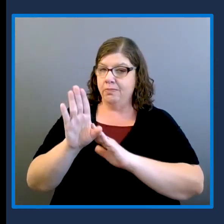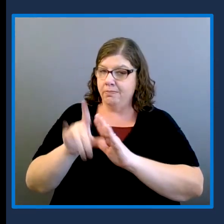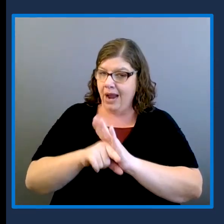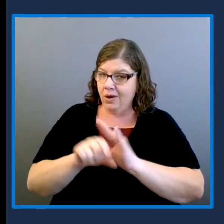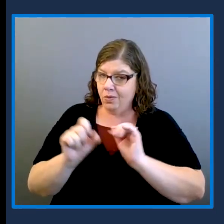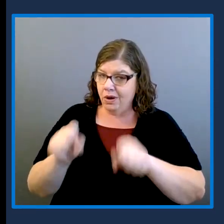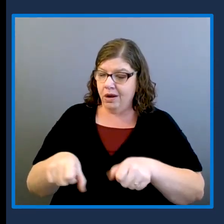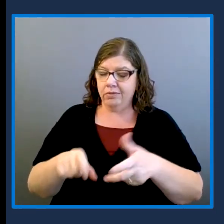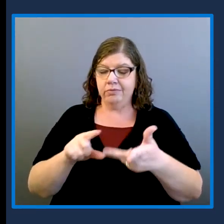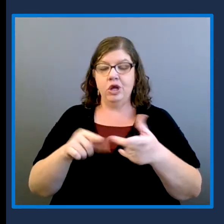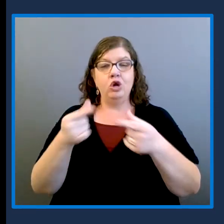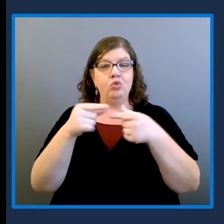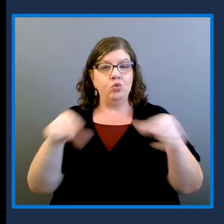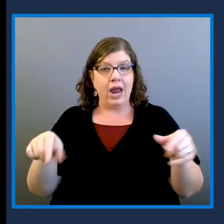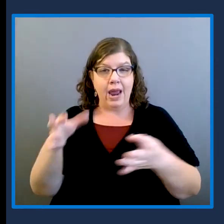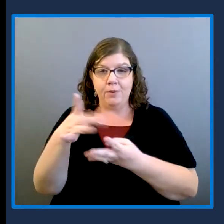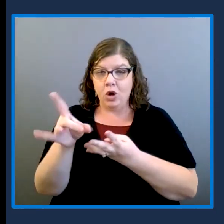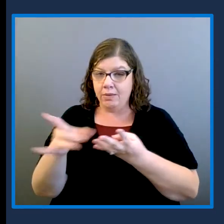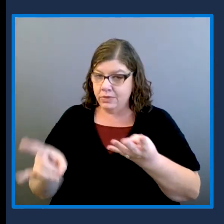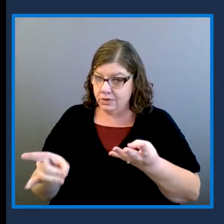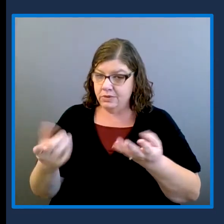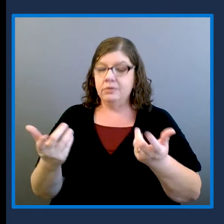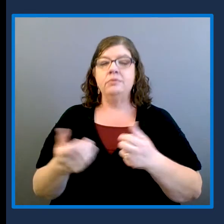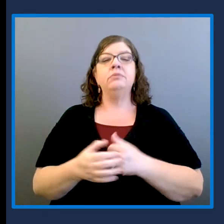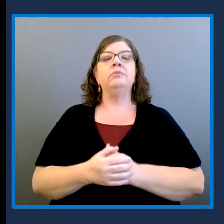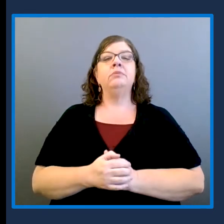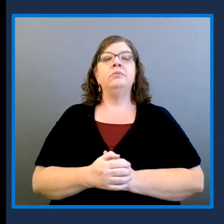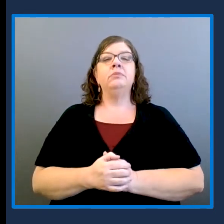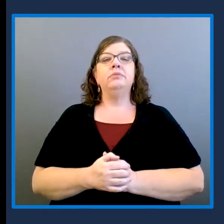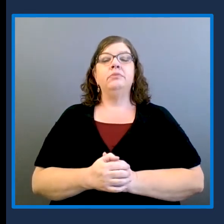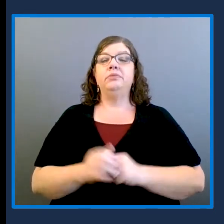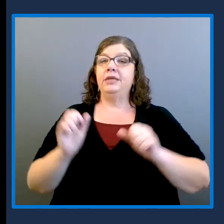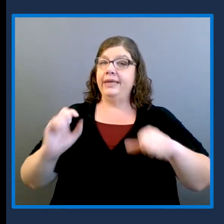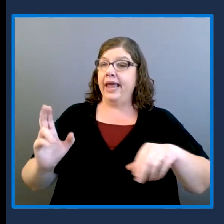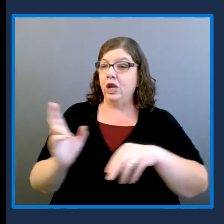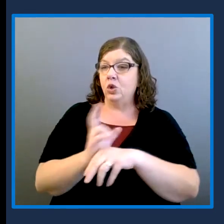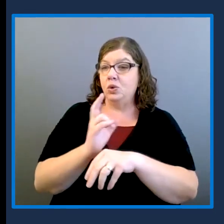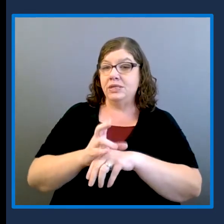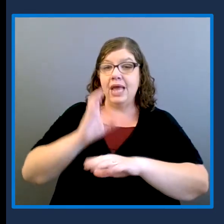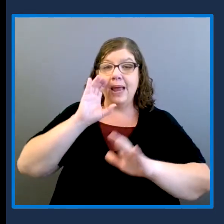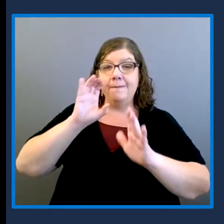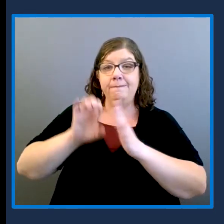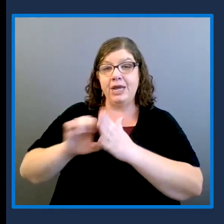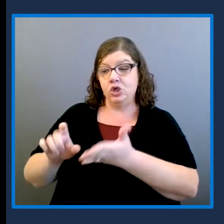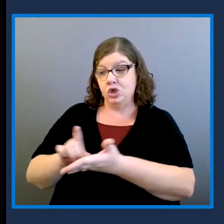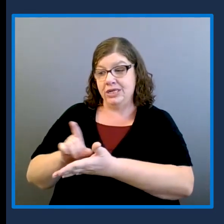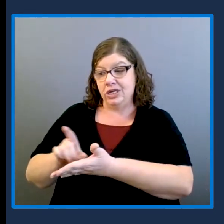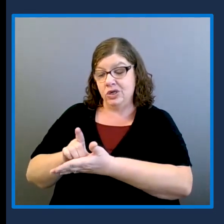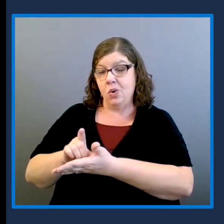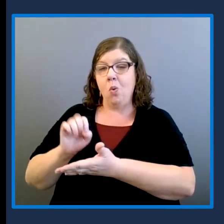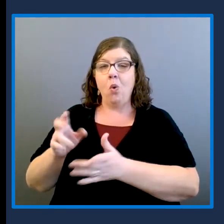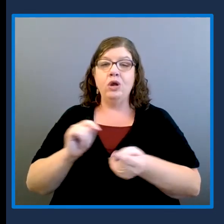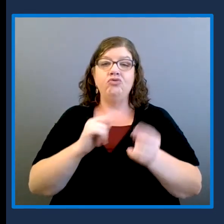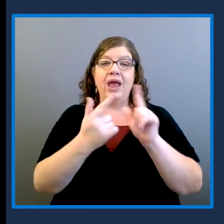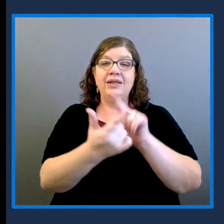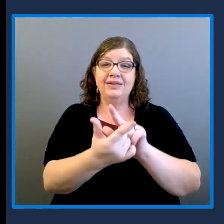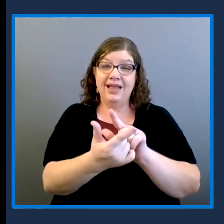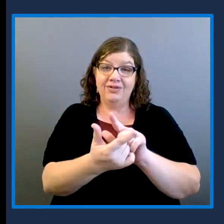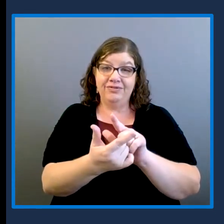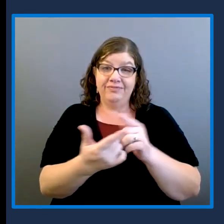background our grammar options and even utilize things like picture dictionary or translator